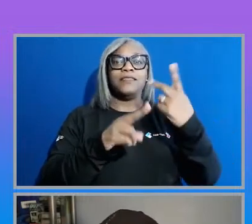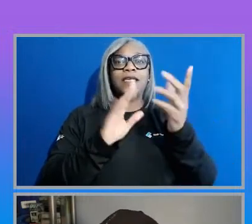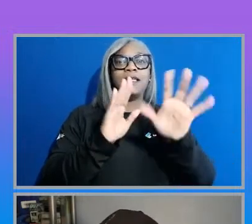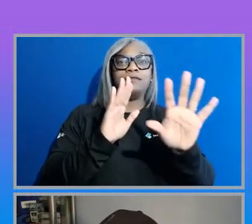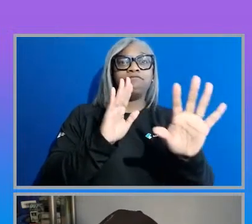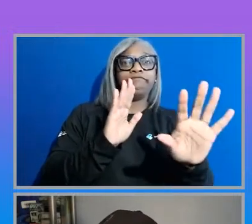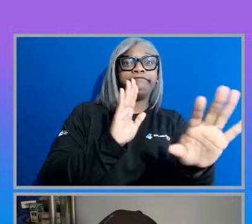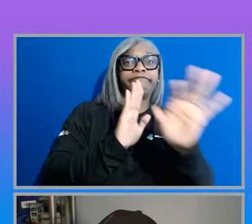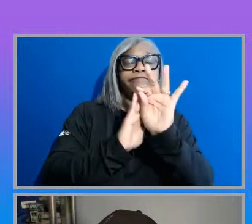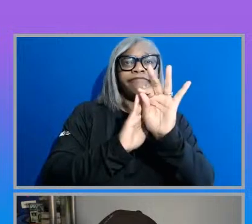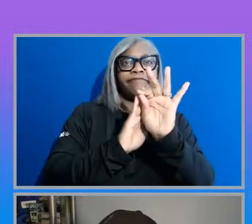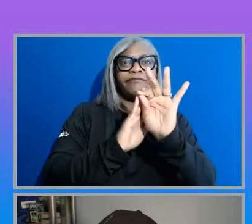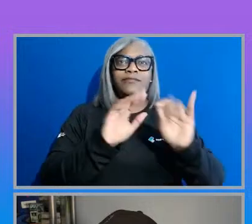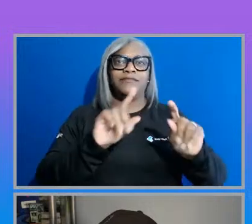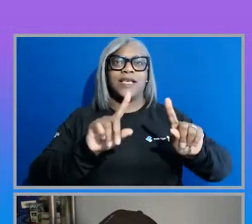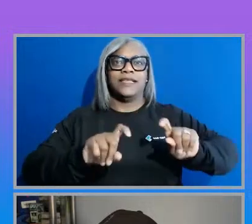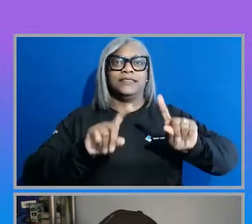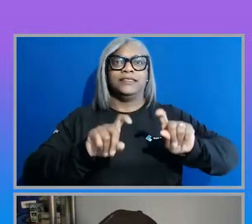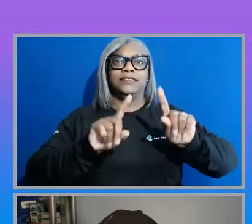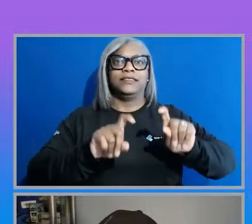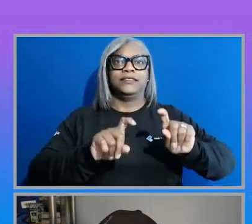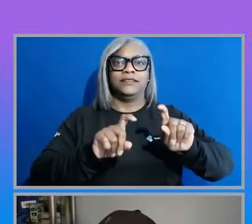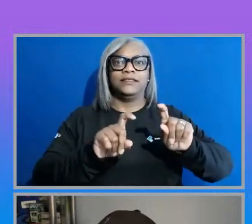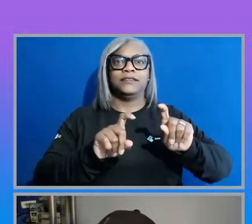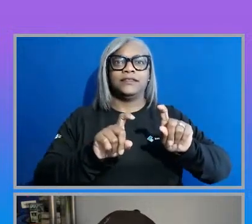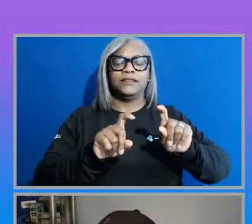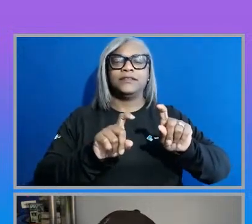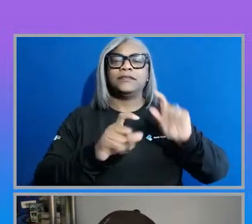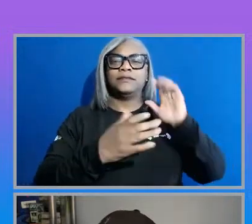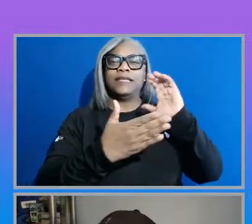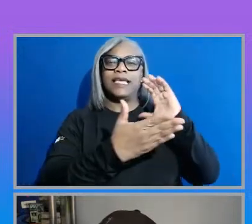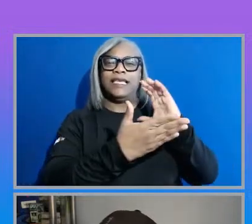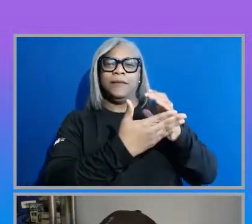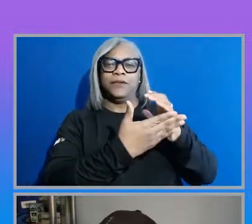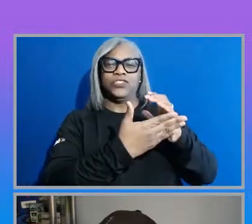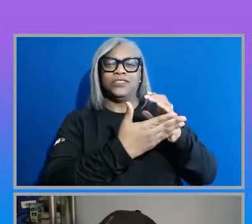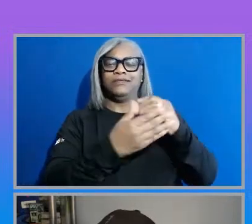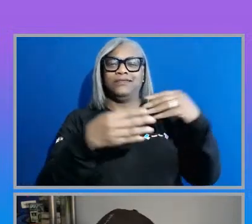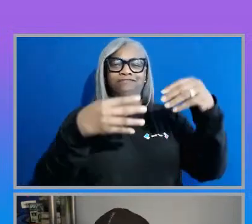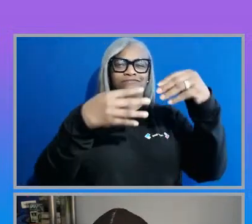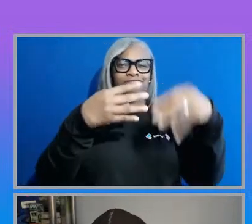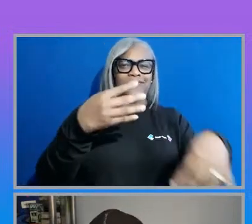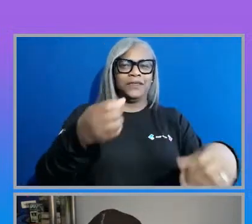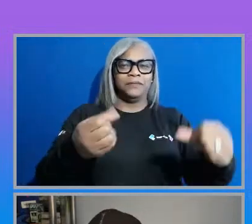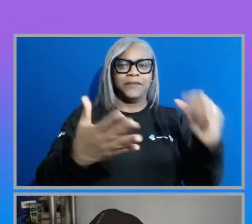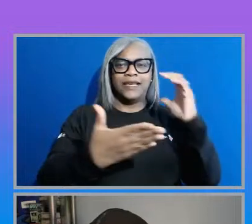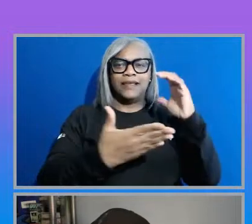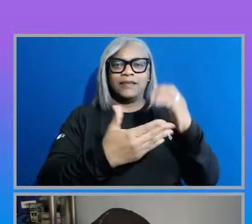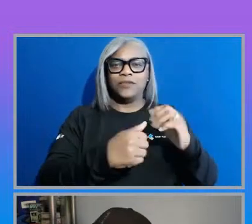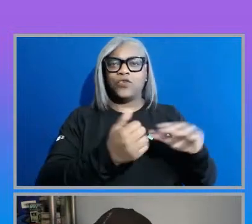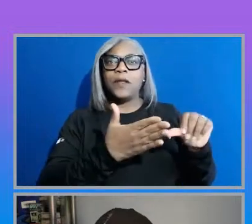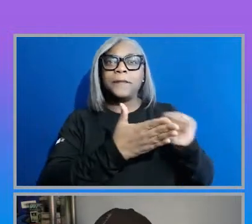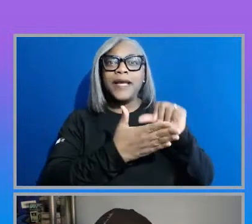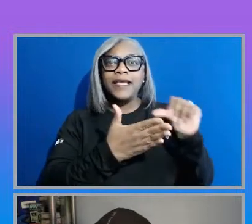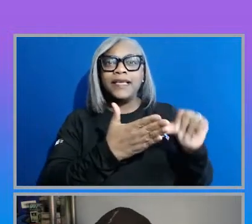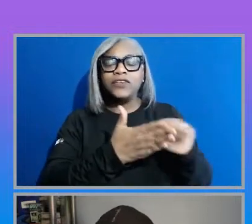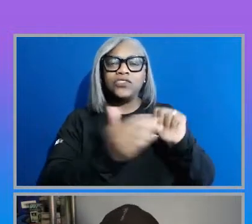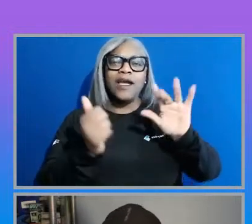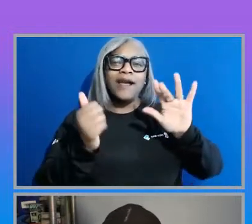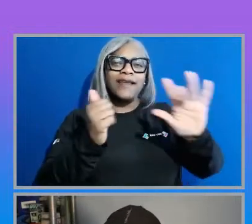guided tests. In this case I'm going to choose to test my images. There's loads of images